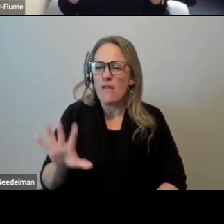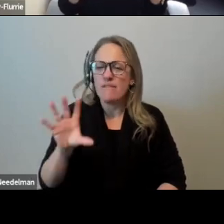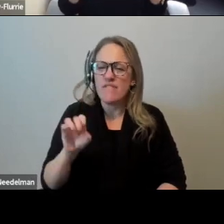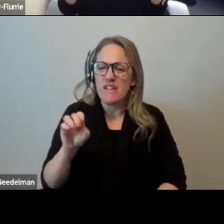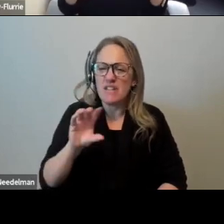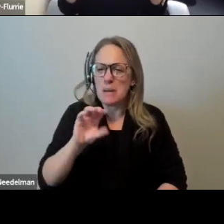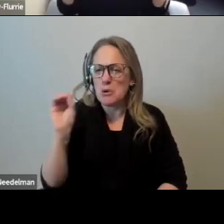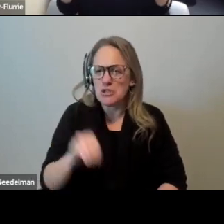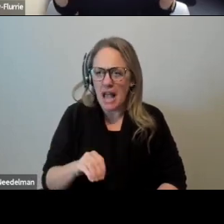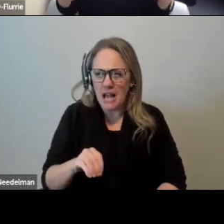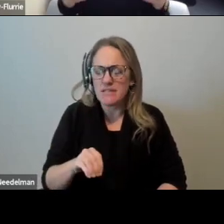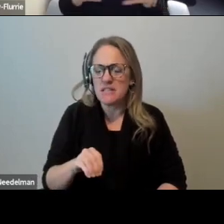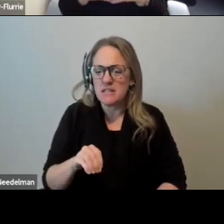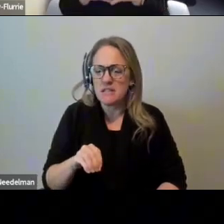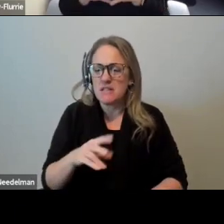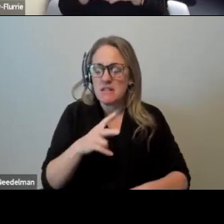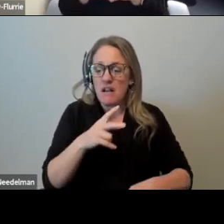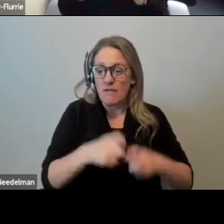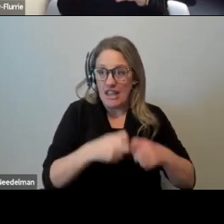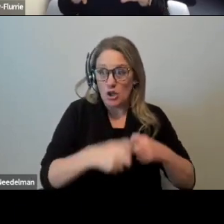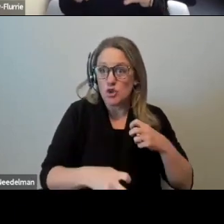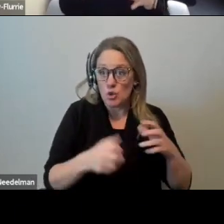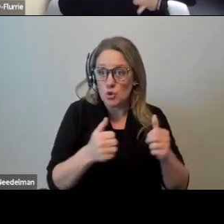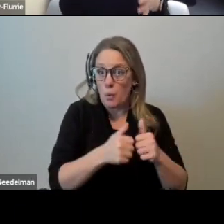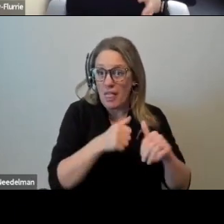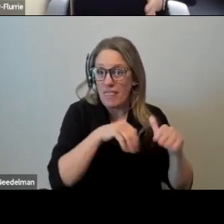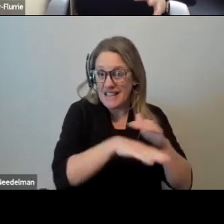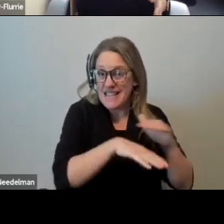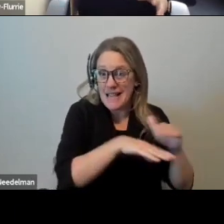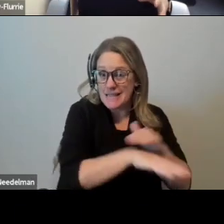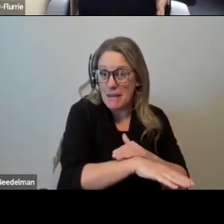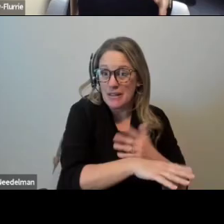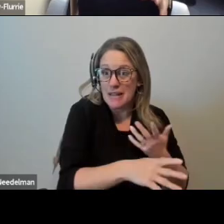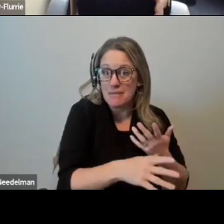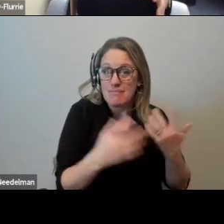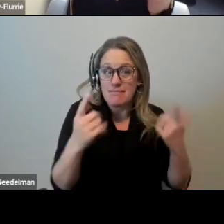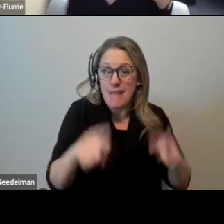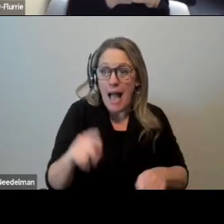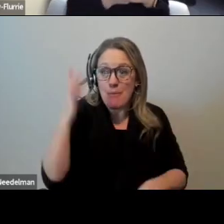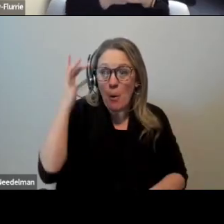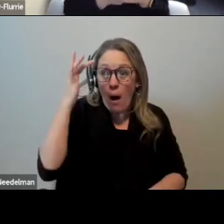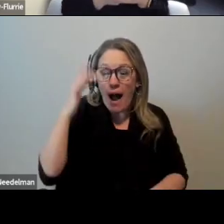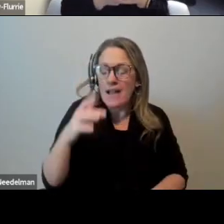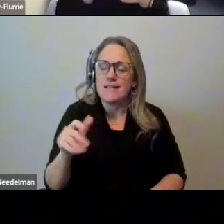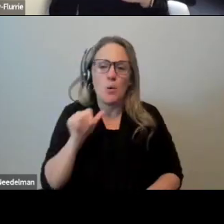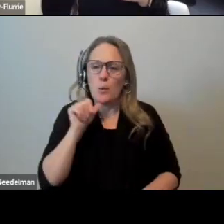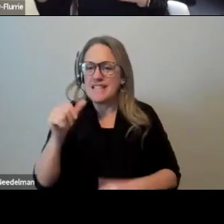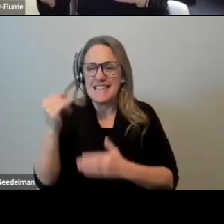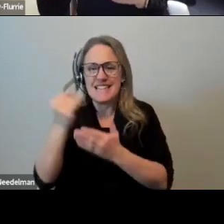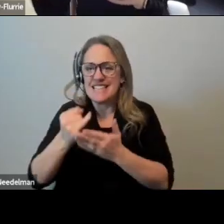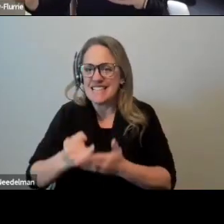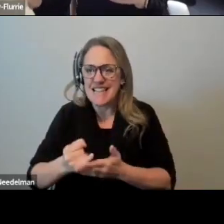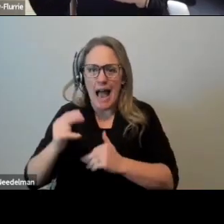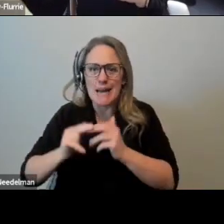of issues in accessibility are because we didn't design and build it right. The bugs that many